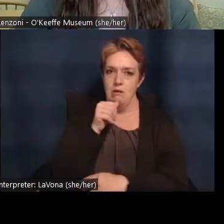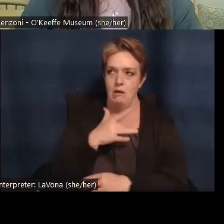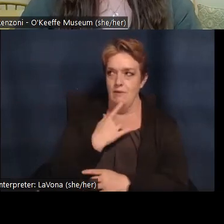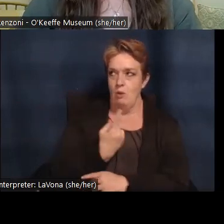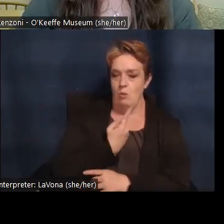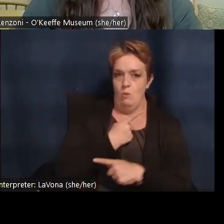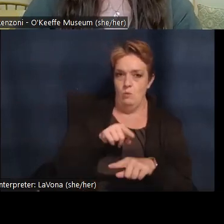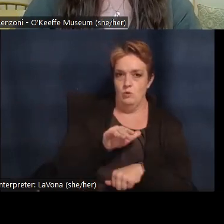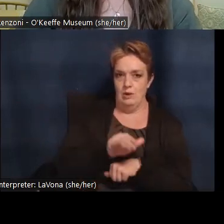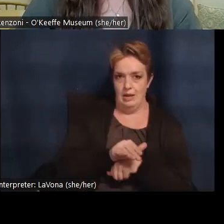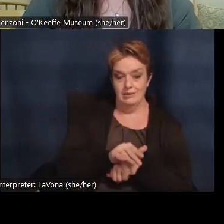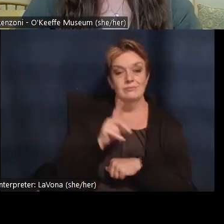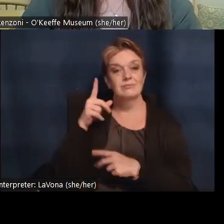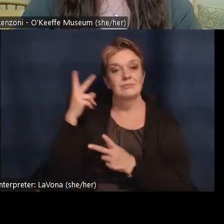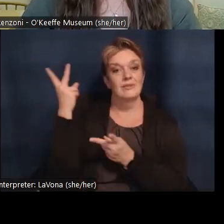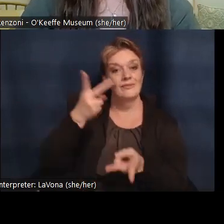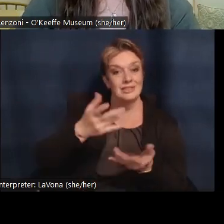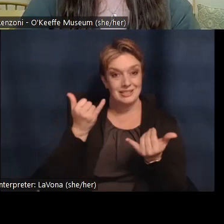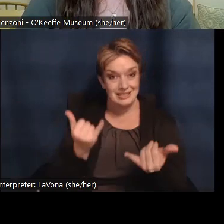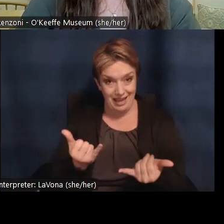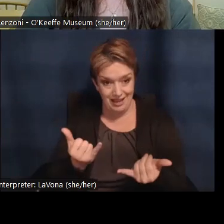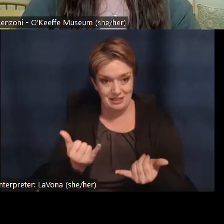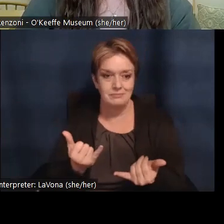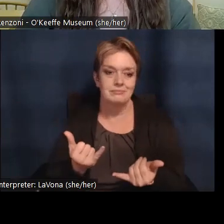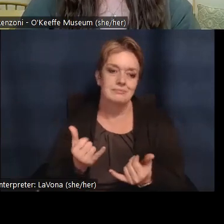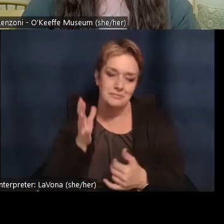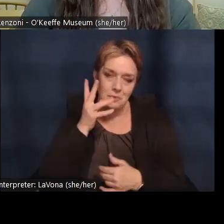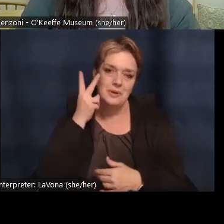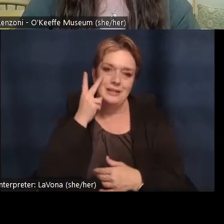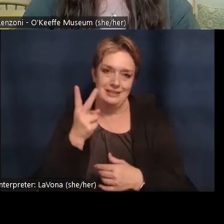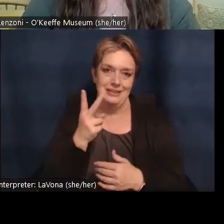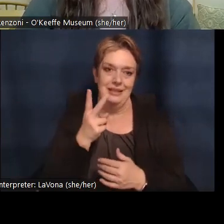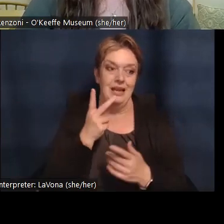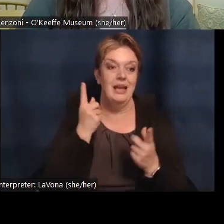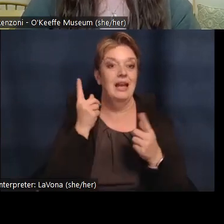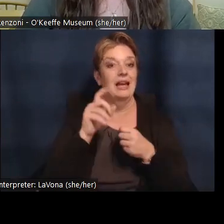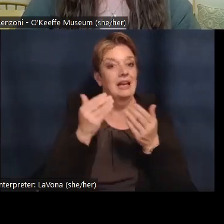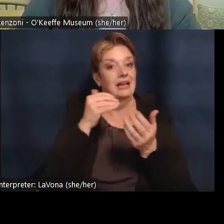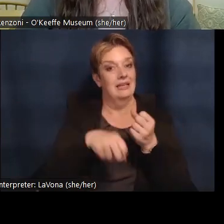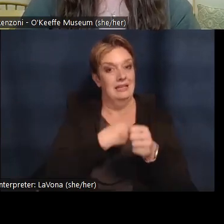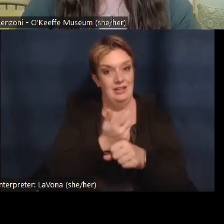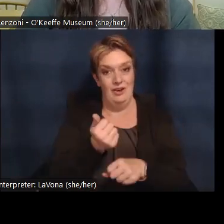So when you come visit us today, you will be seeing the way that Miss O’Keeffe left the studio in 1984.